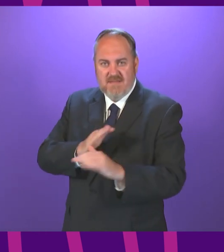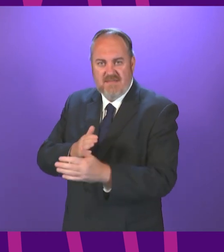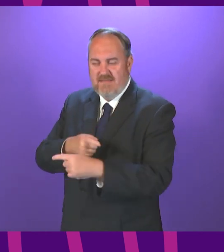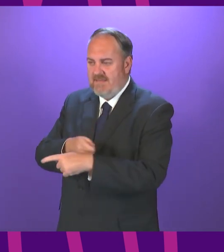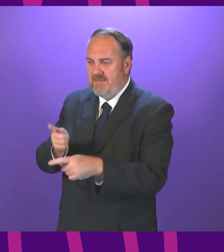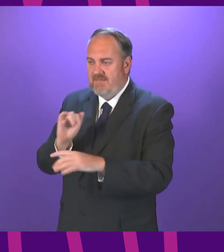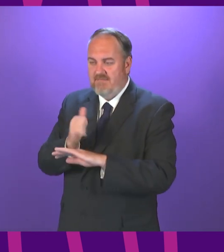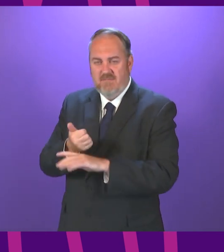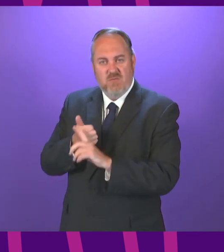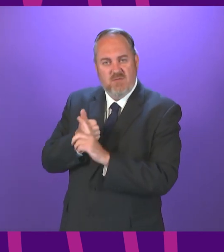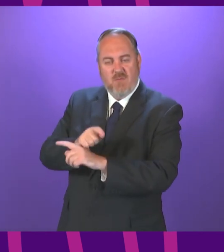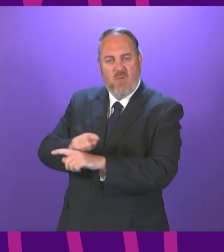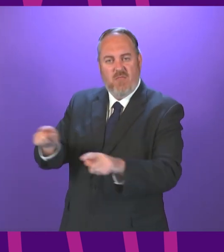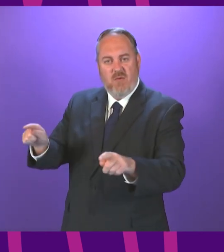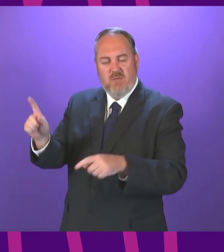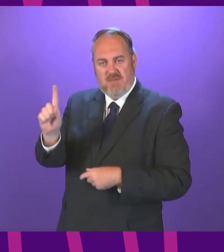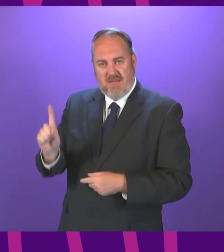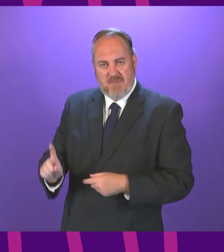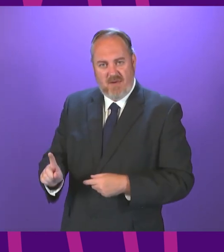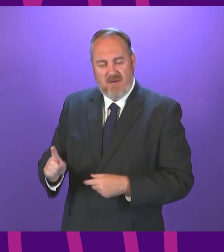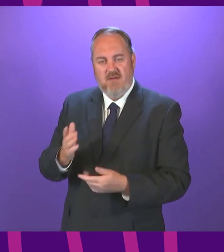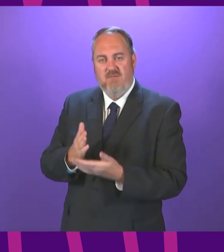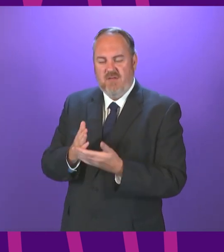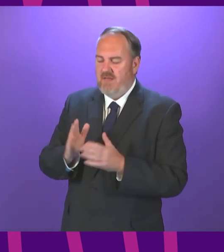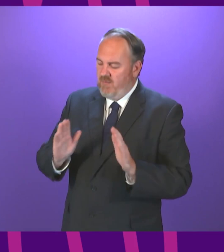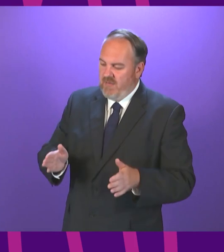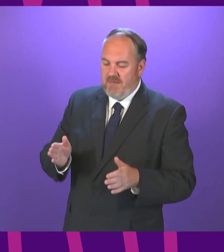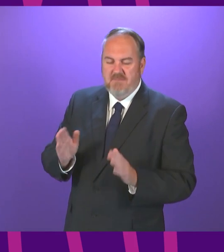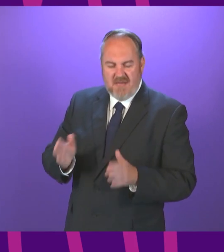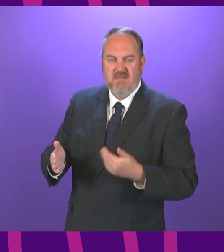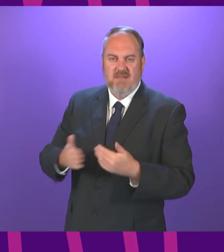We are absolutely seized of the need to urgently progress that right now,